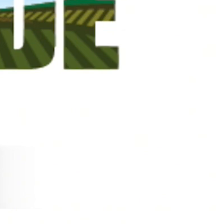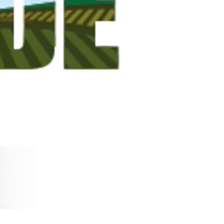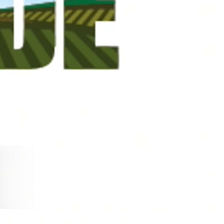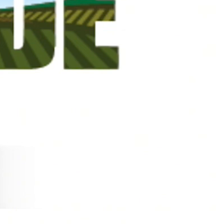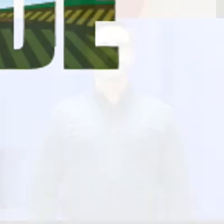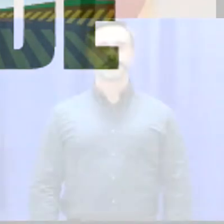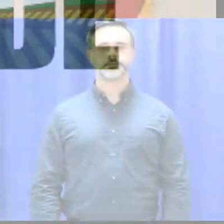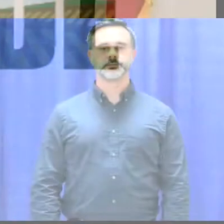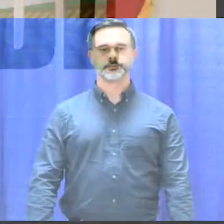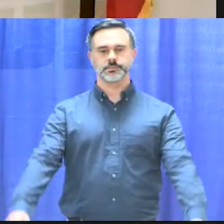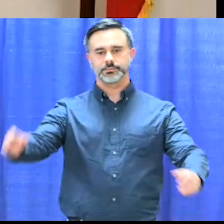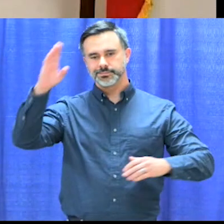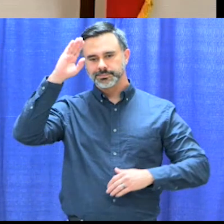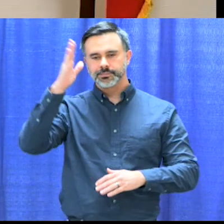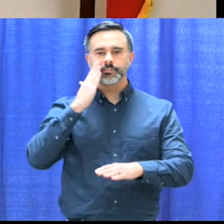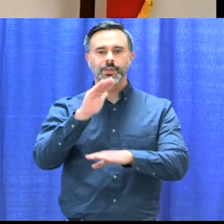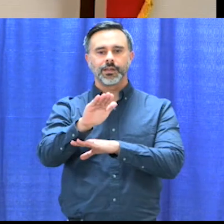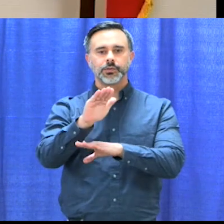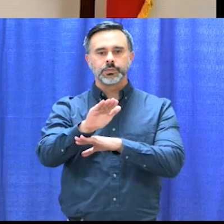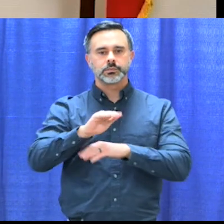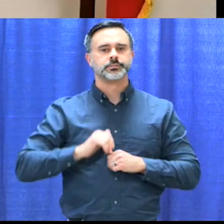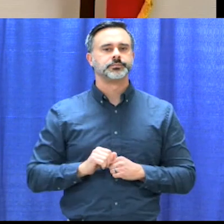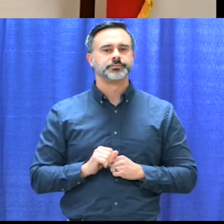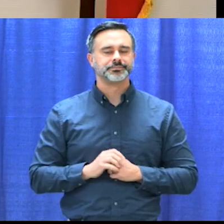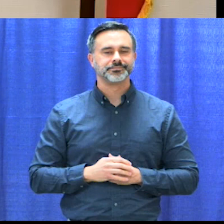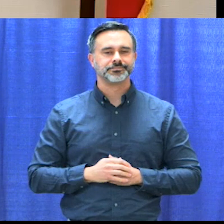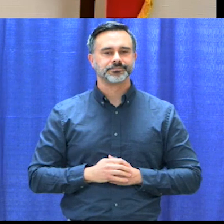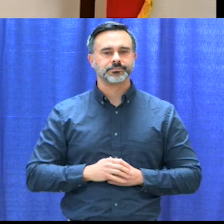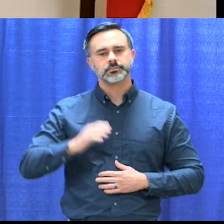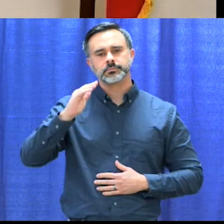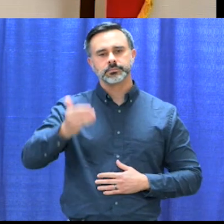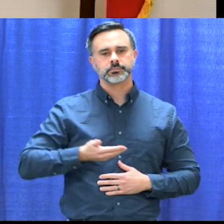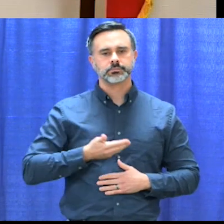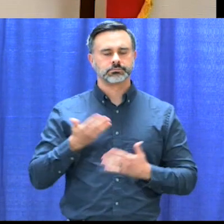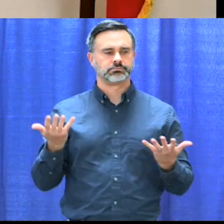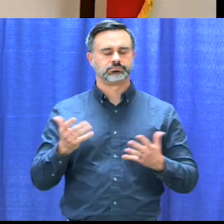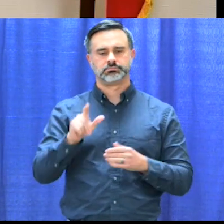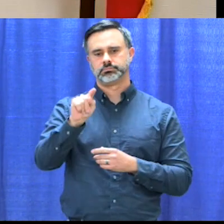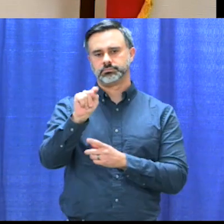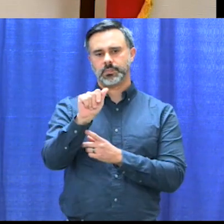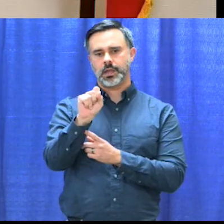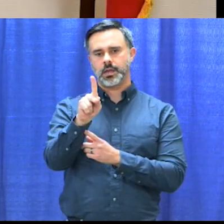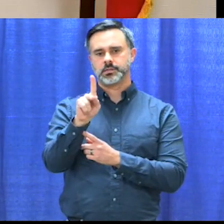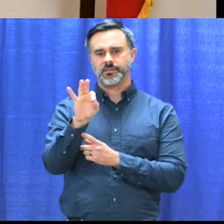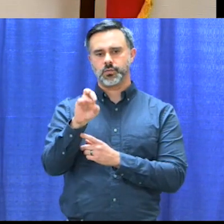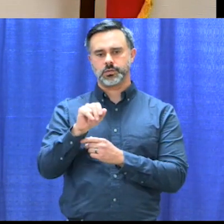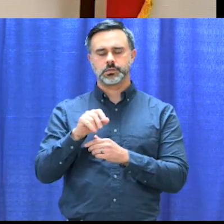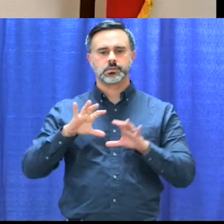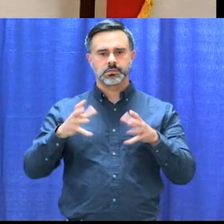[Tony Thurmond, State Superintendent of Public Instruction, speaking] Good afternoon. Welcome to the task force on closing the digital divide in California.